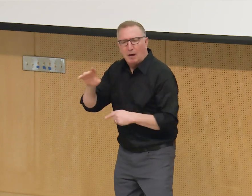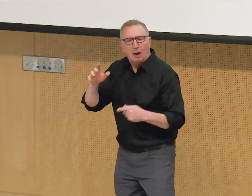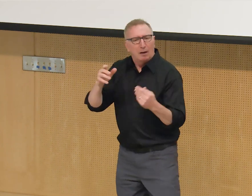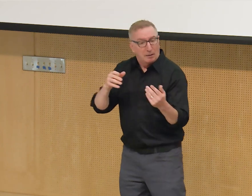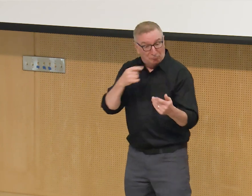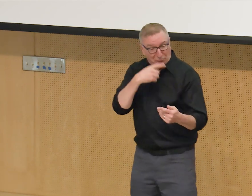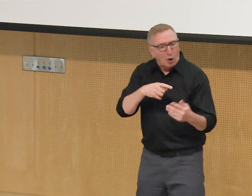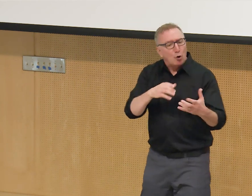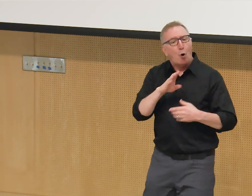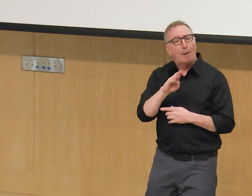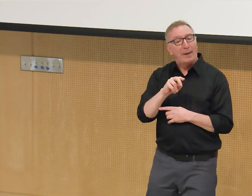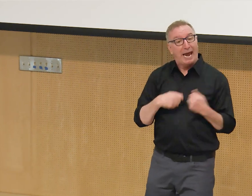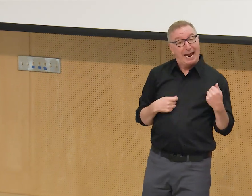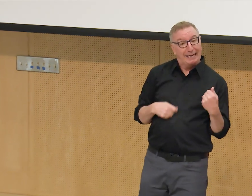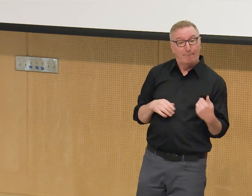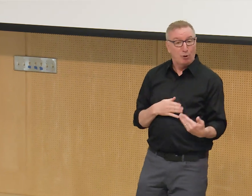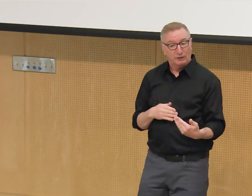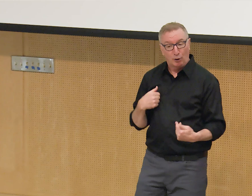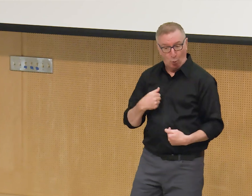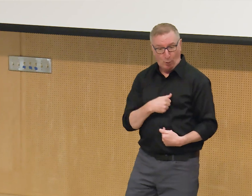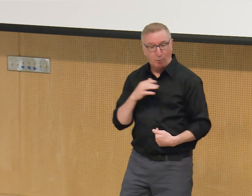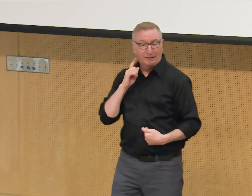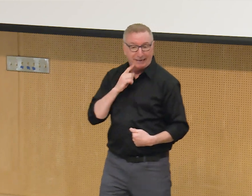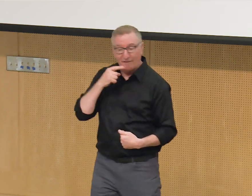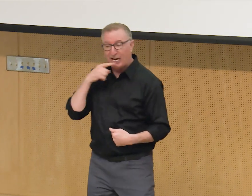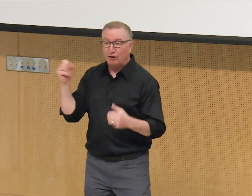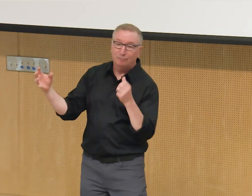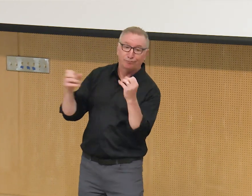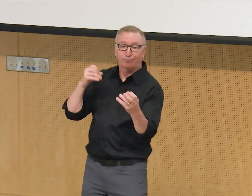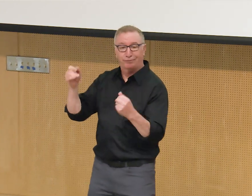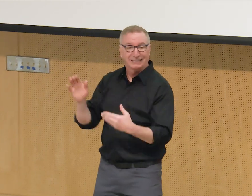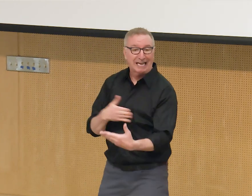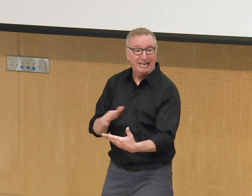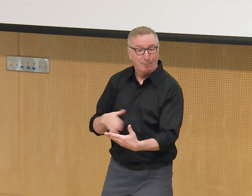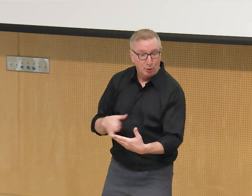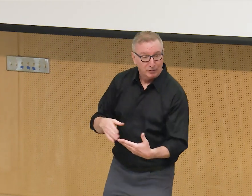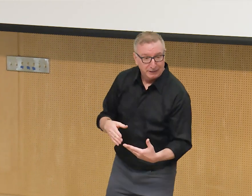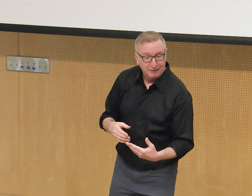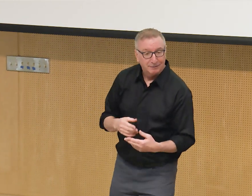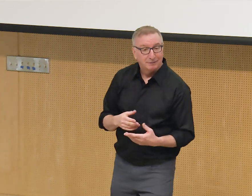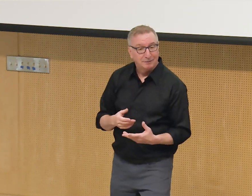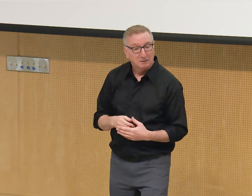and the Registry of Interpreters for the Deaf." And so, we had a group of Deaf and hearing signers